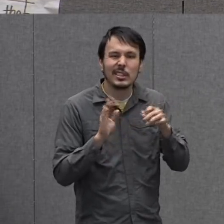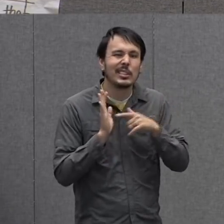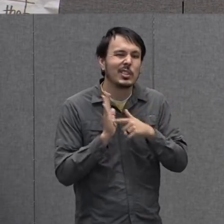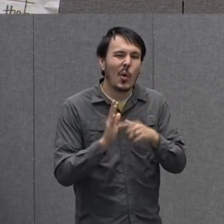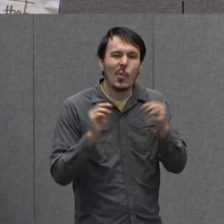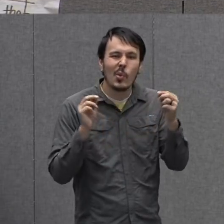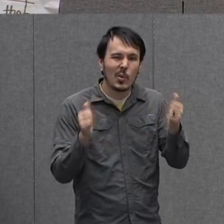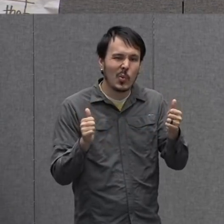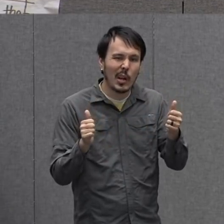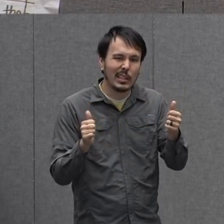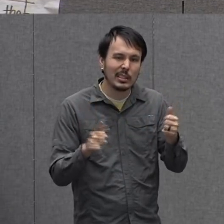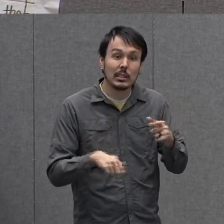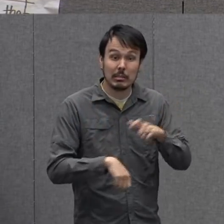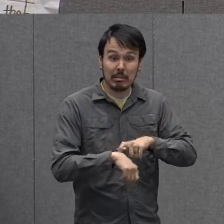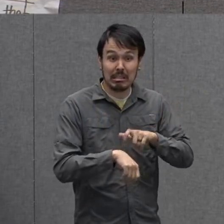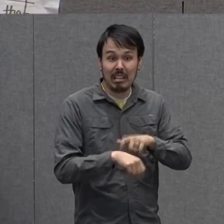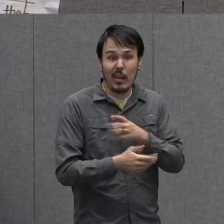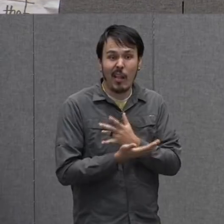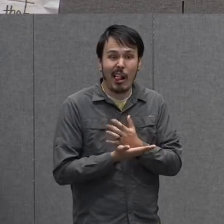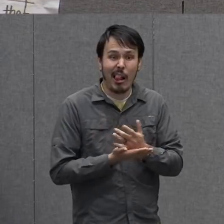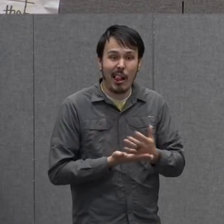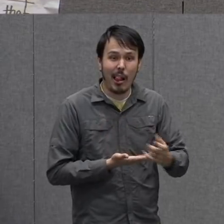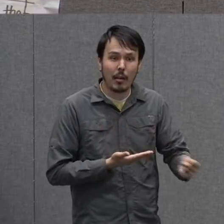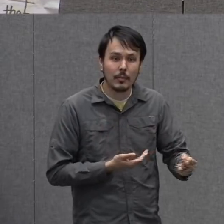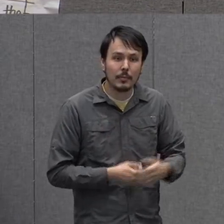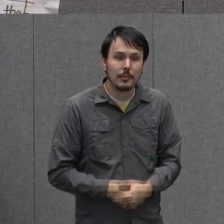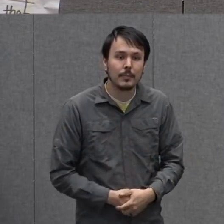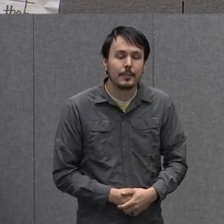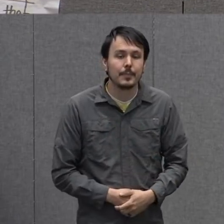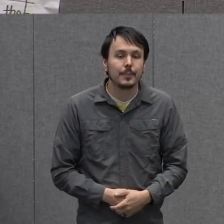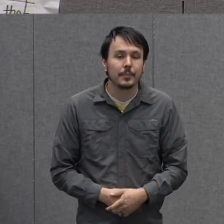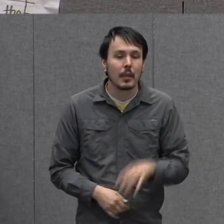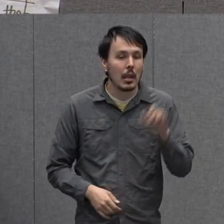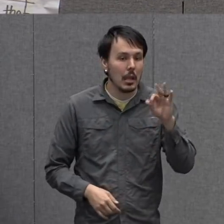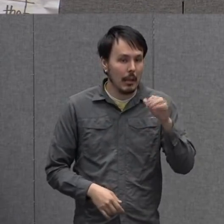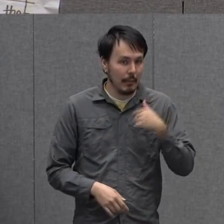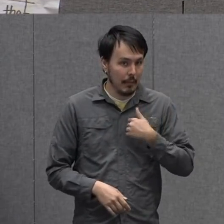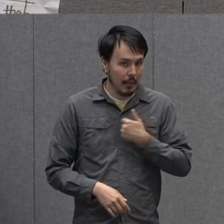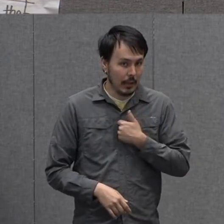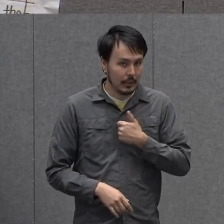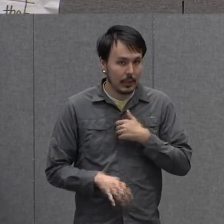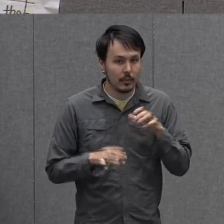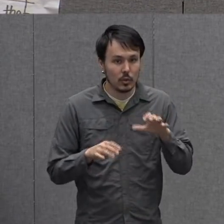'cause we are actually running outta time. But if I was to go ahead and pick one,